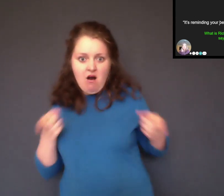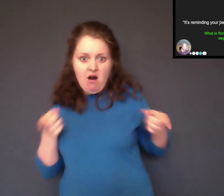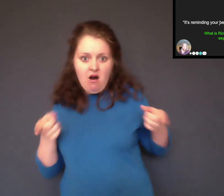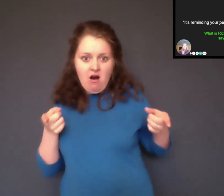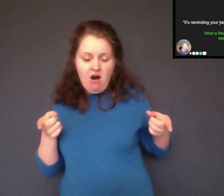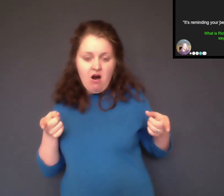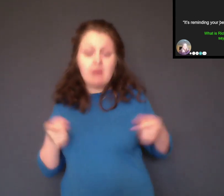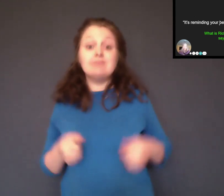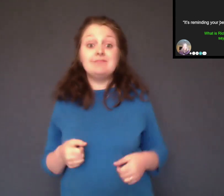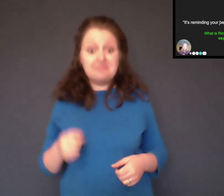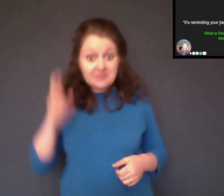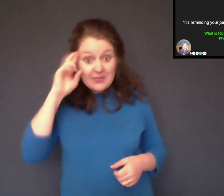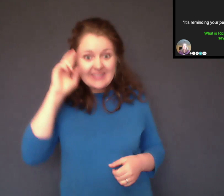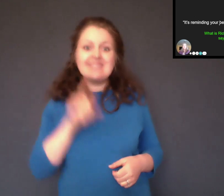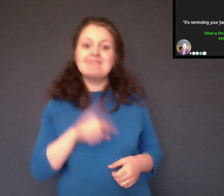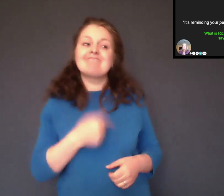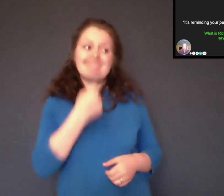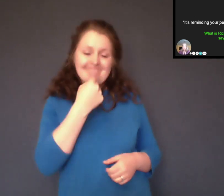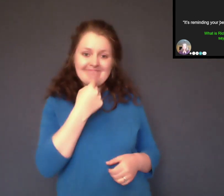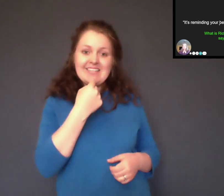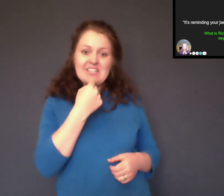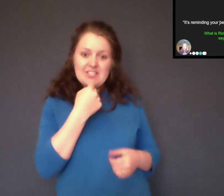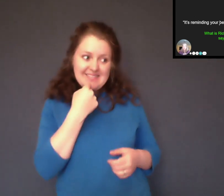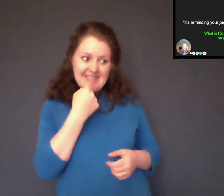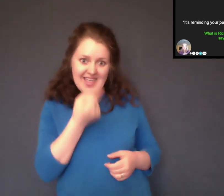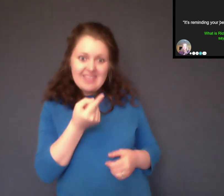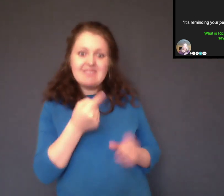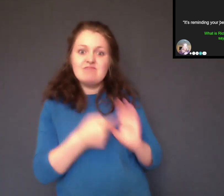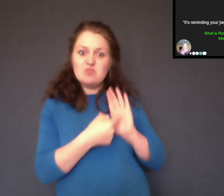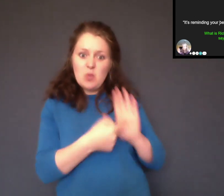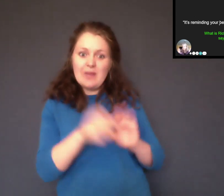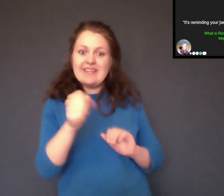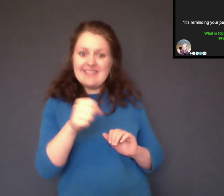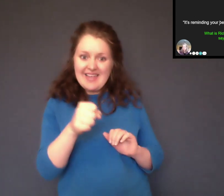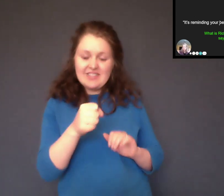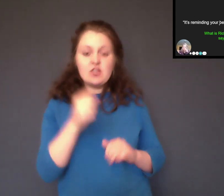he's confirming that harvey is correct and everything is dust